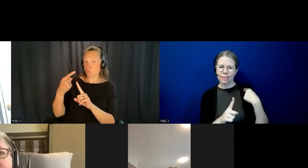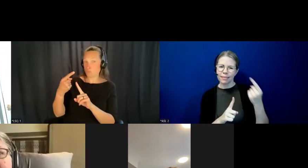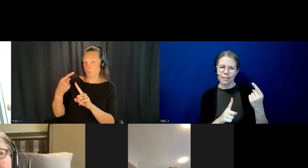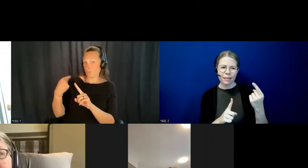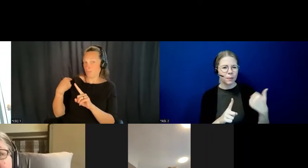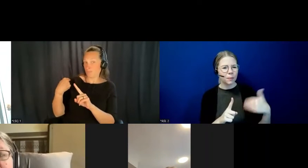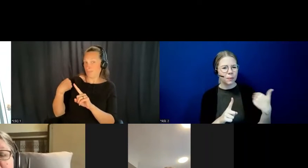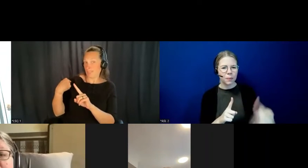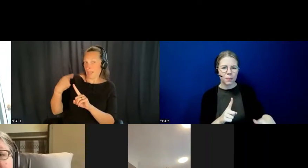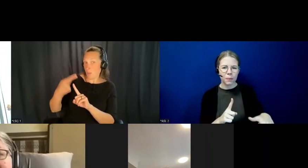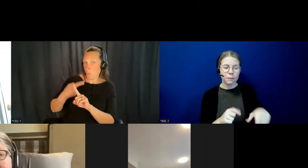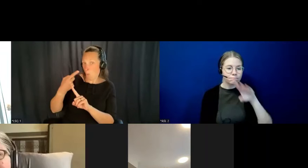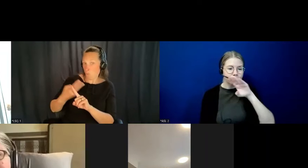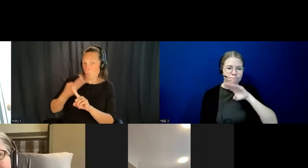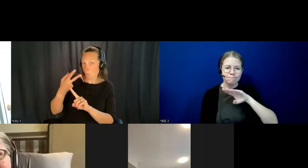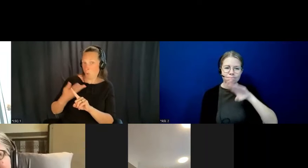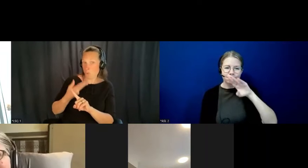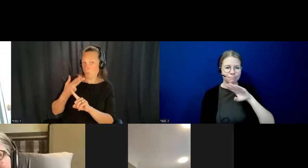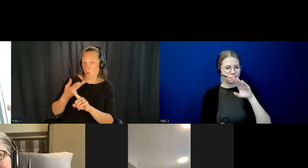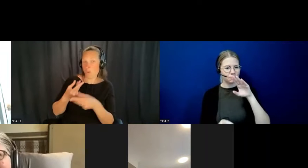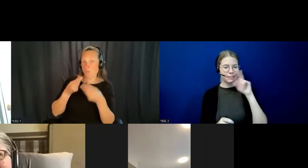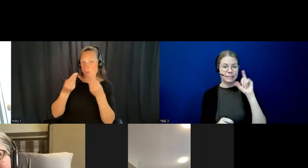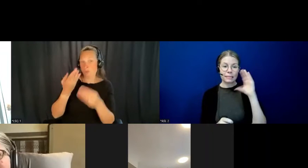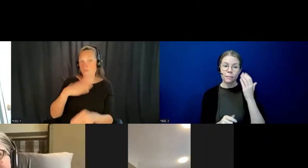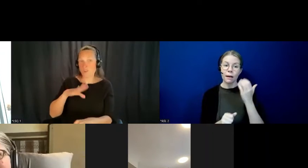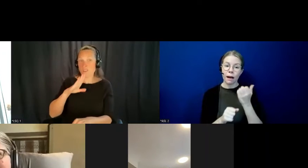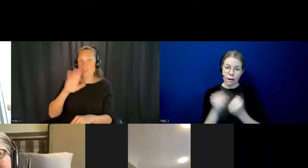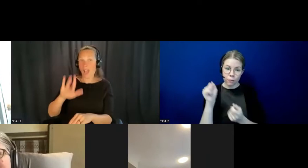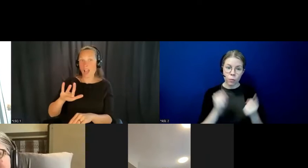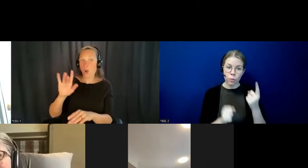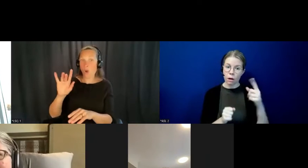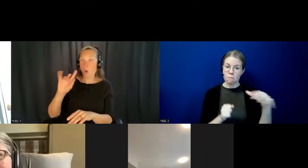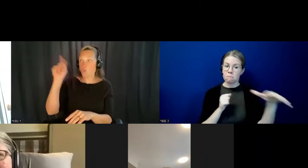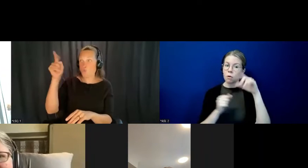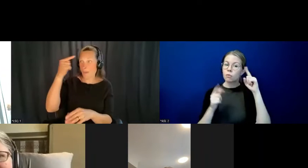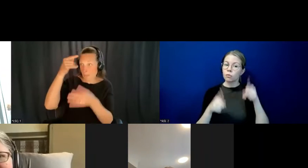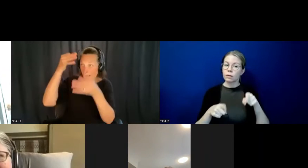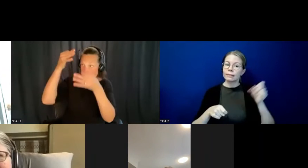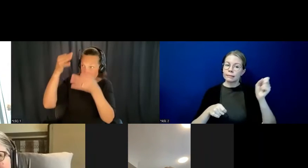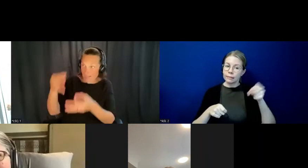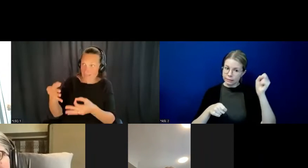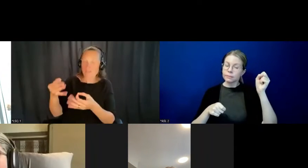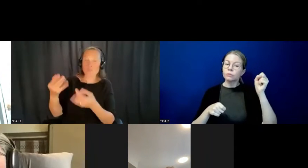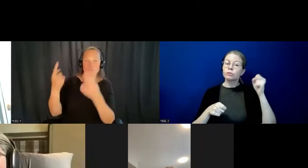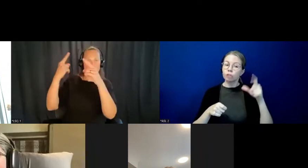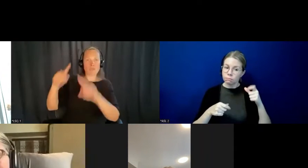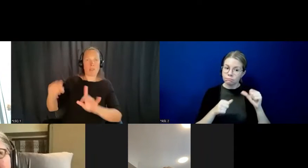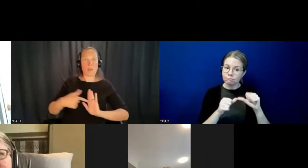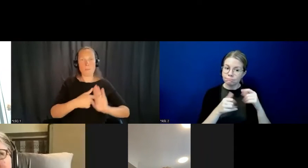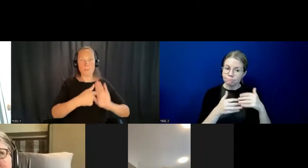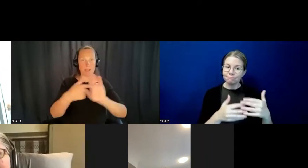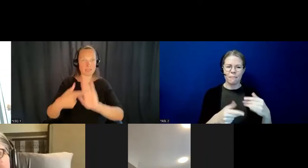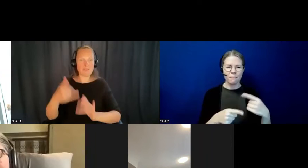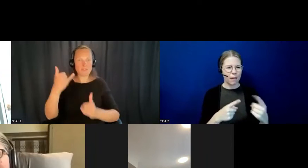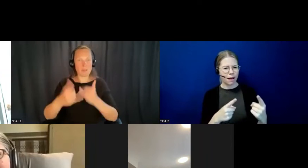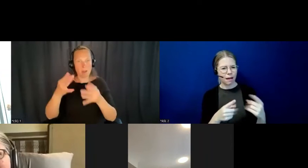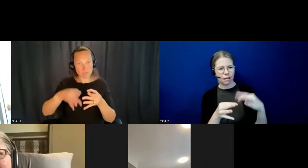LIKE EVERYBODY AGREED. YES, WE SHOULD TABLE IT BUT IT WASN'T HAPPENING. WHEN YOU'RE NOT